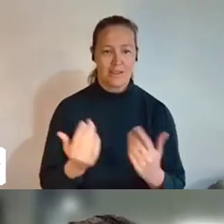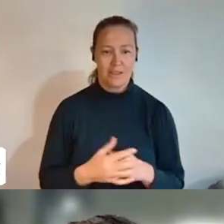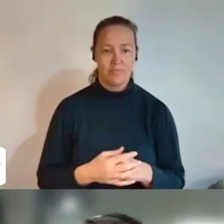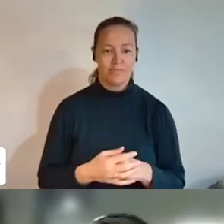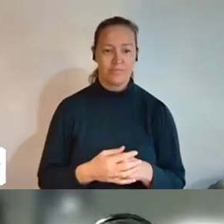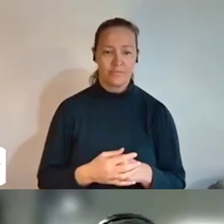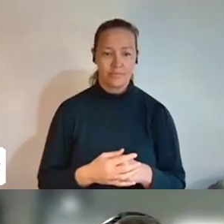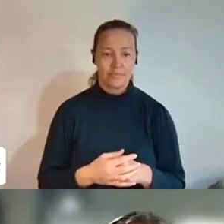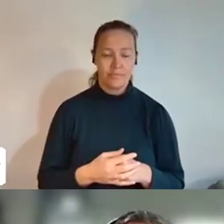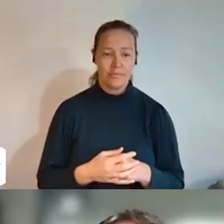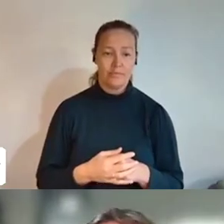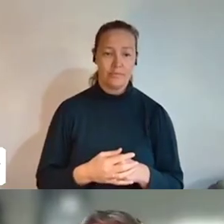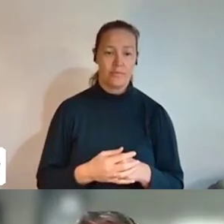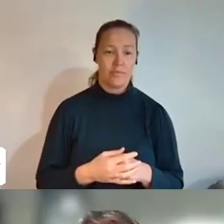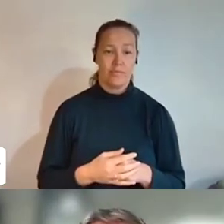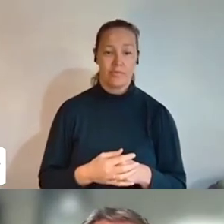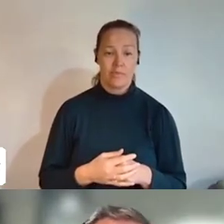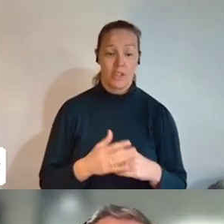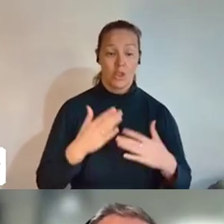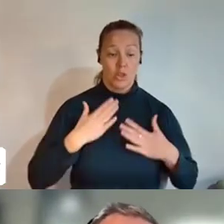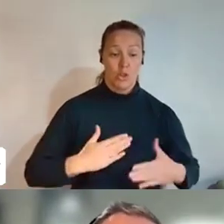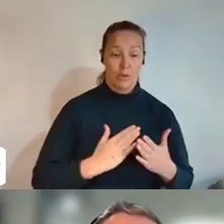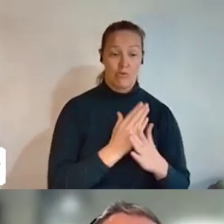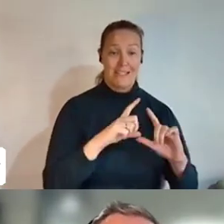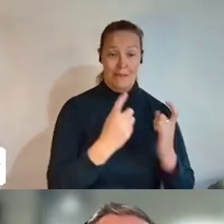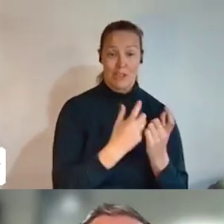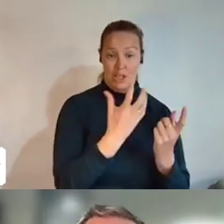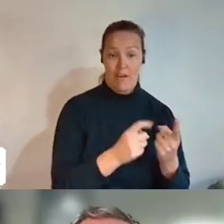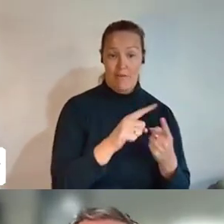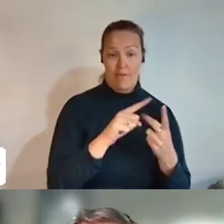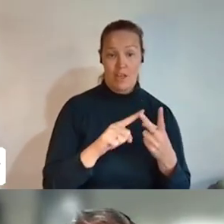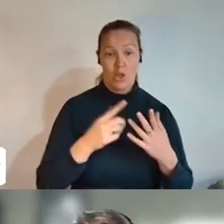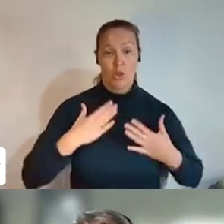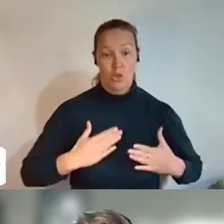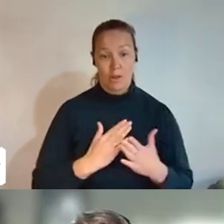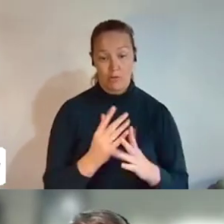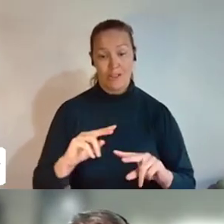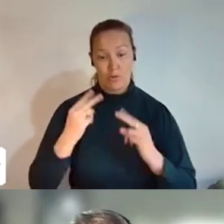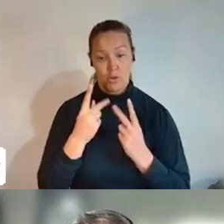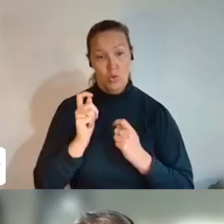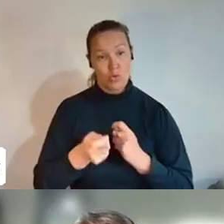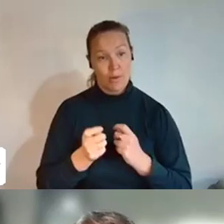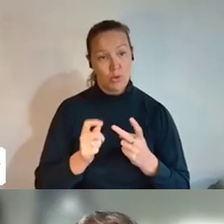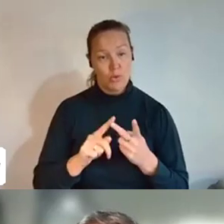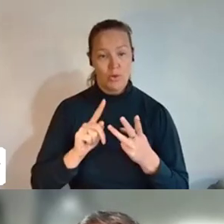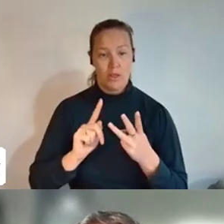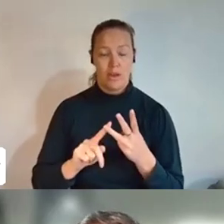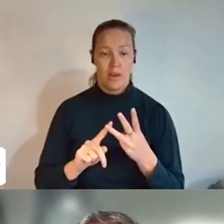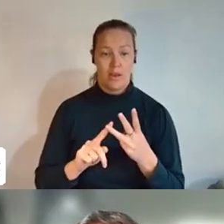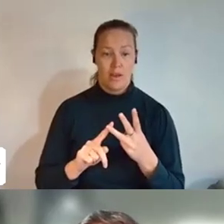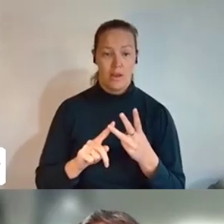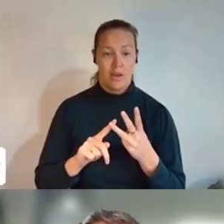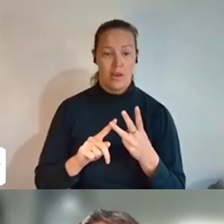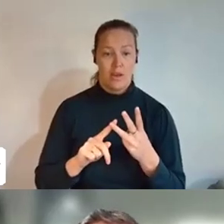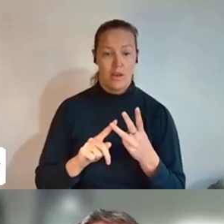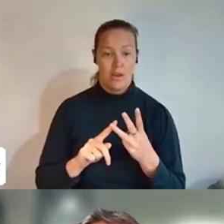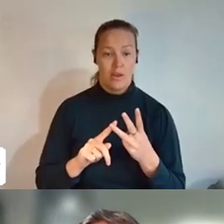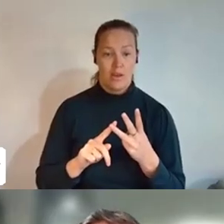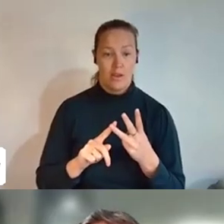we have the Human Rights Commission and the Human Rights Review Tribunal. We have the office of the